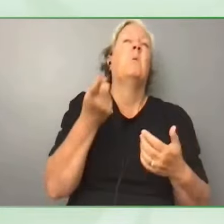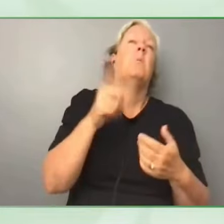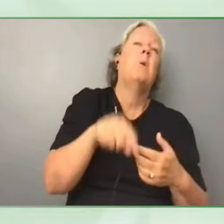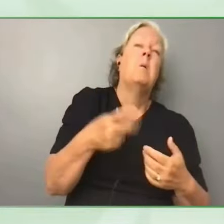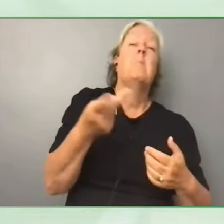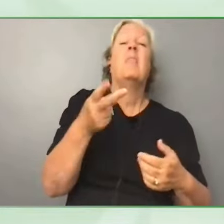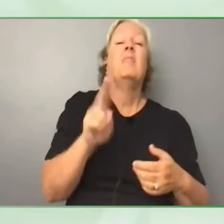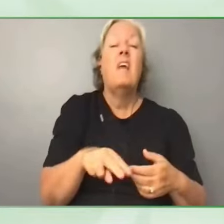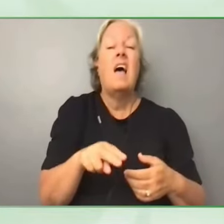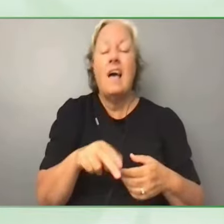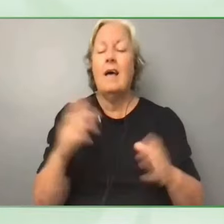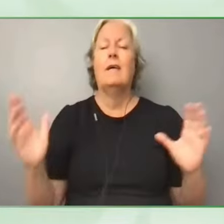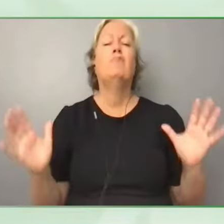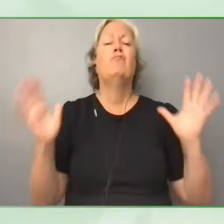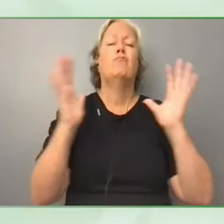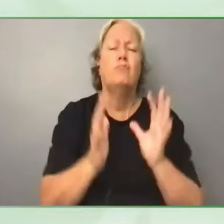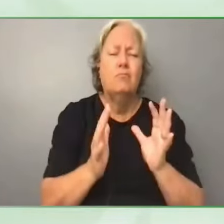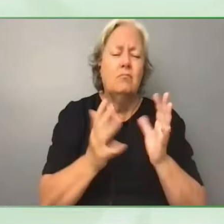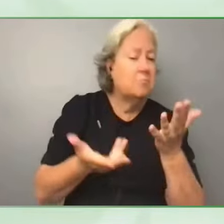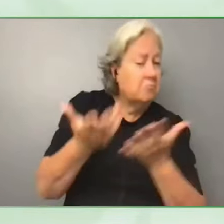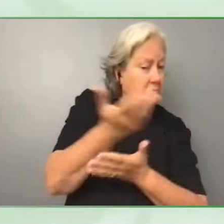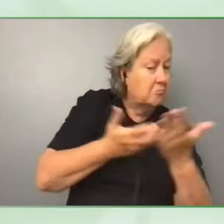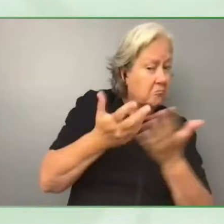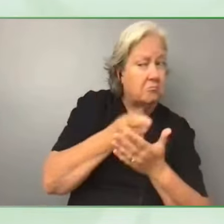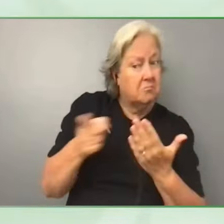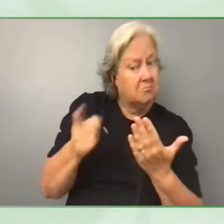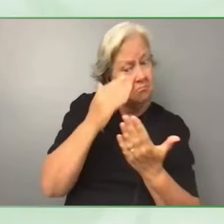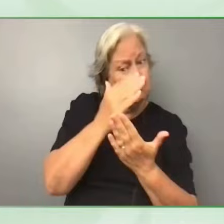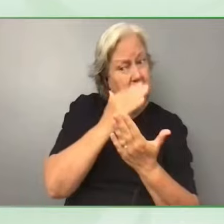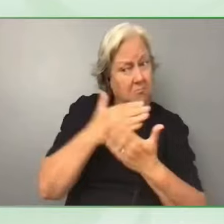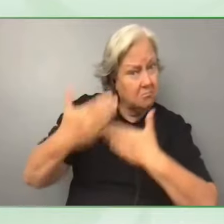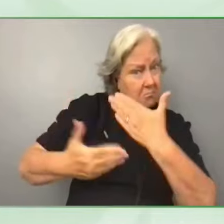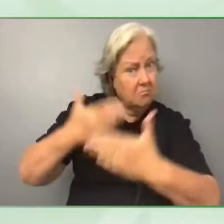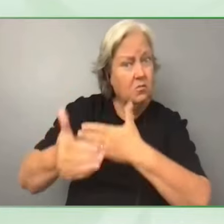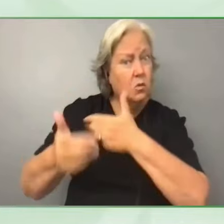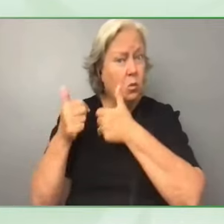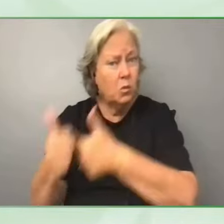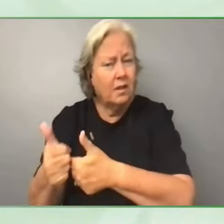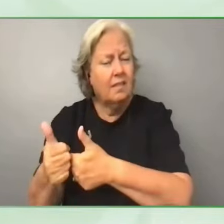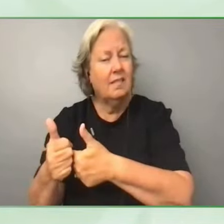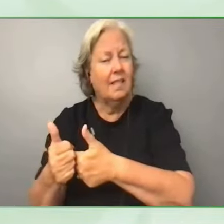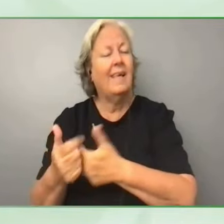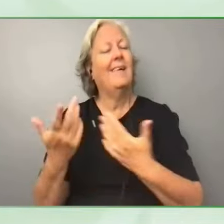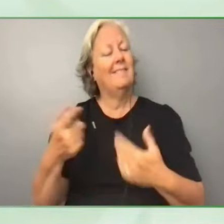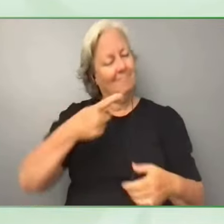look at the progress of the plan, and I would like to say that this